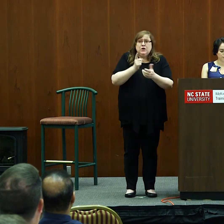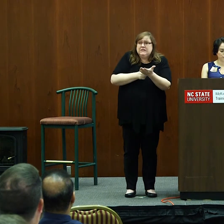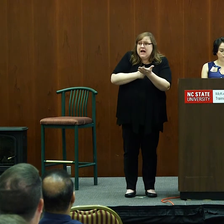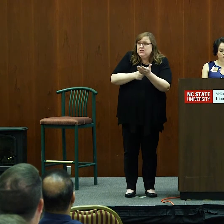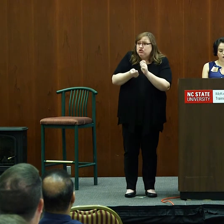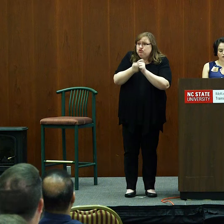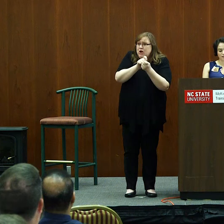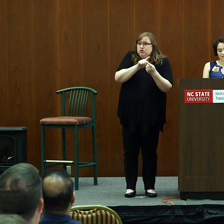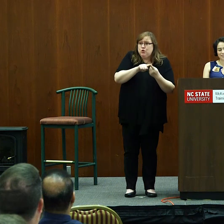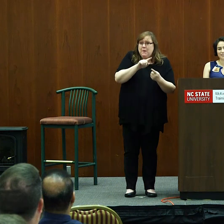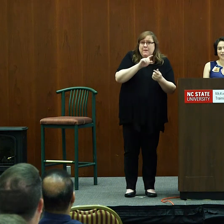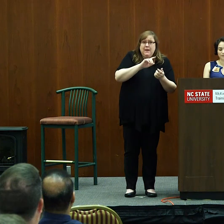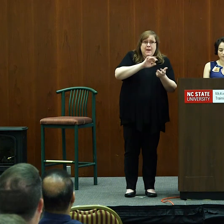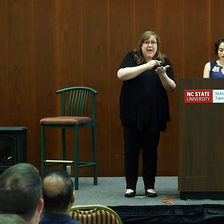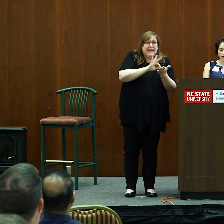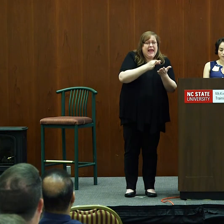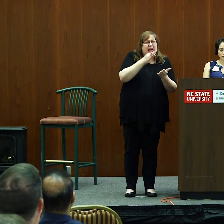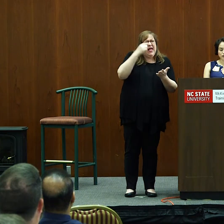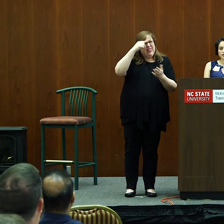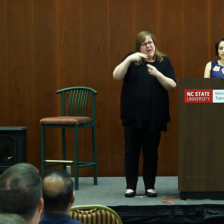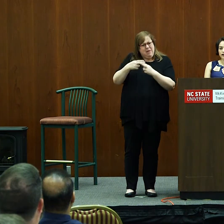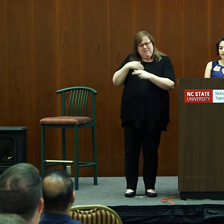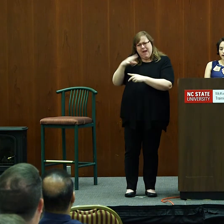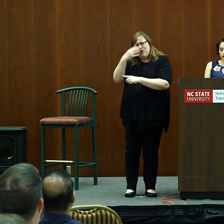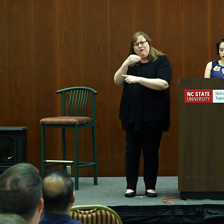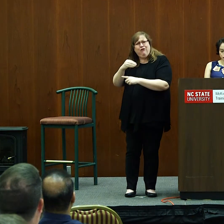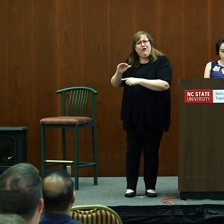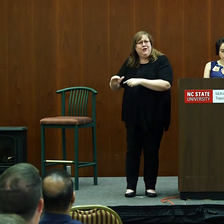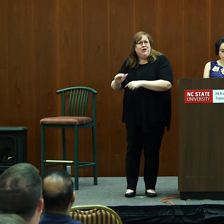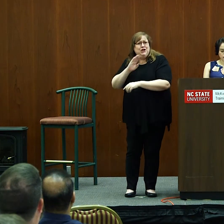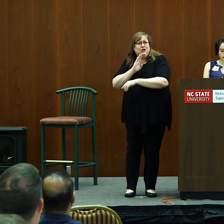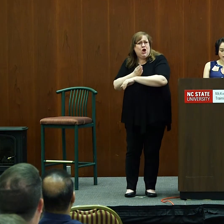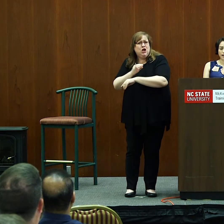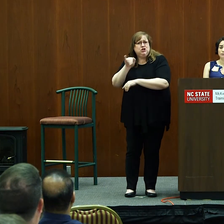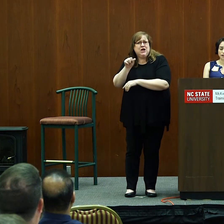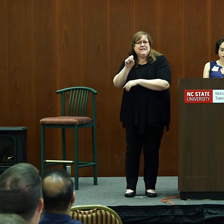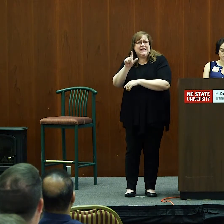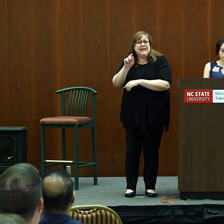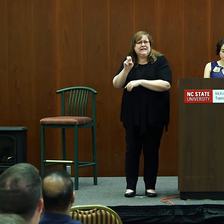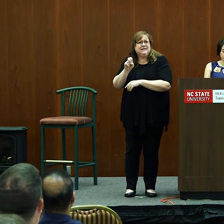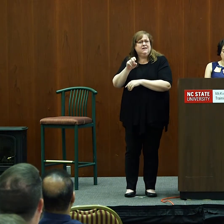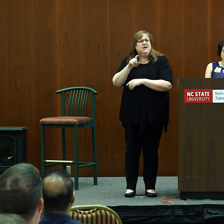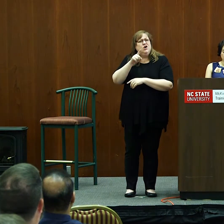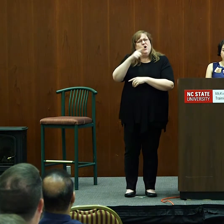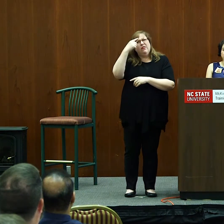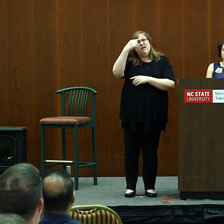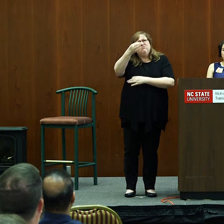beautiful daughter, Jaslene. Put yourself in her shoes and in my shoes. If you were